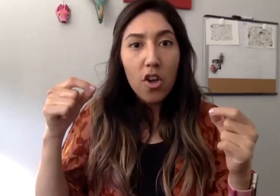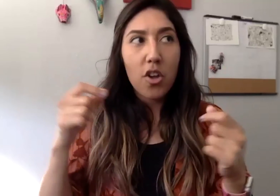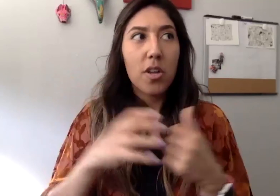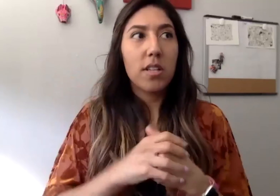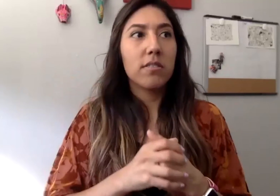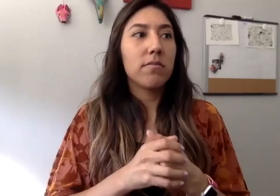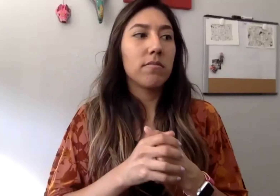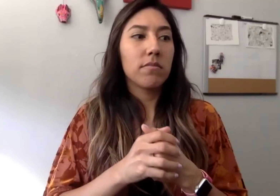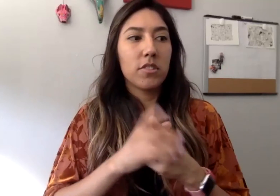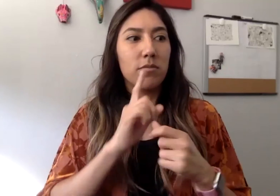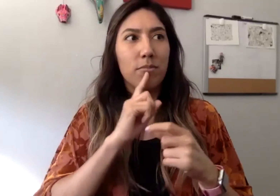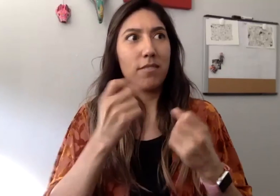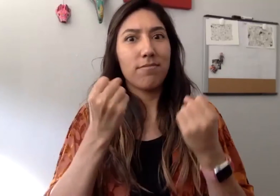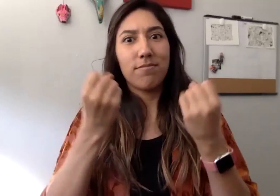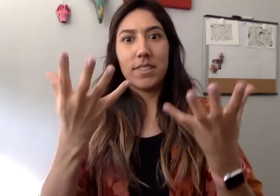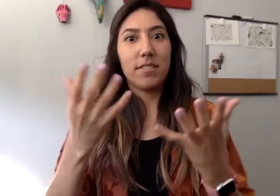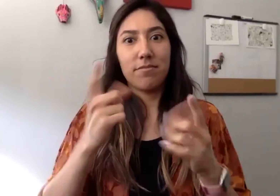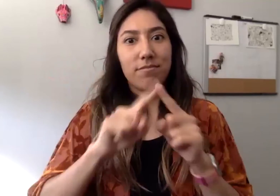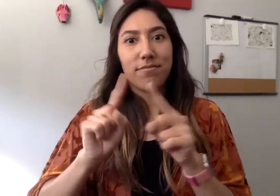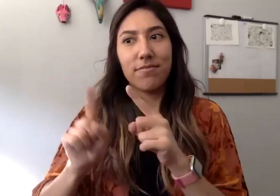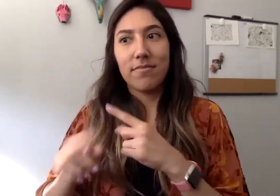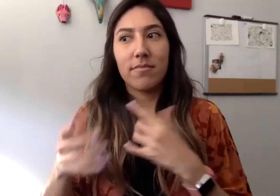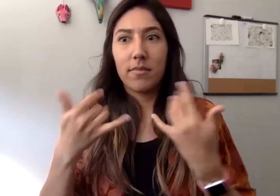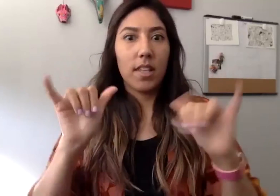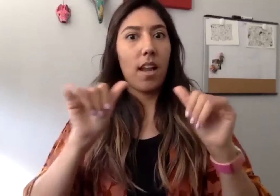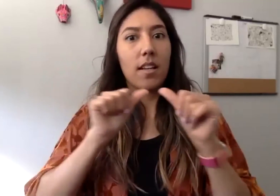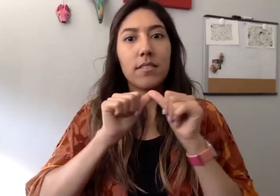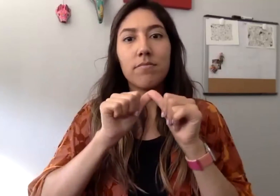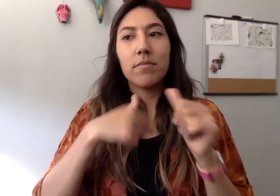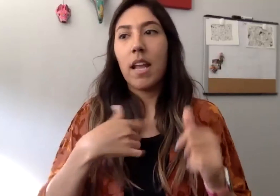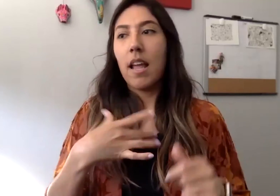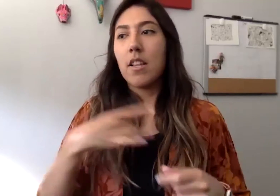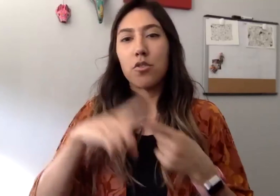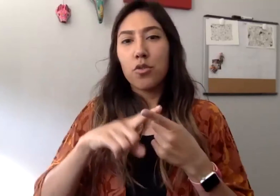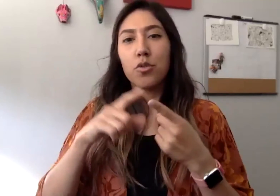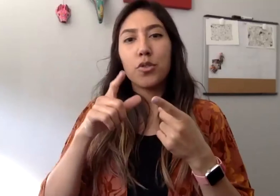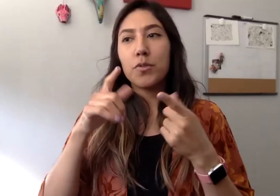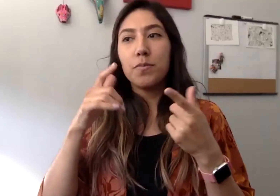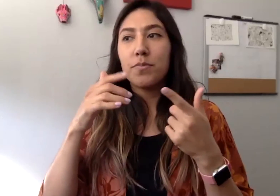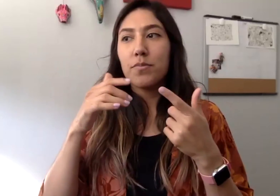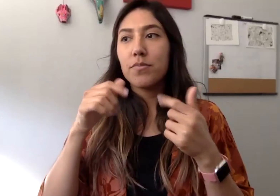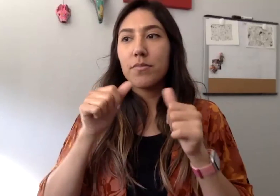stickers, cards and much more. I'm constantly creating and constantly